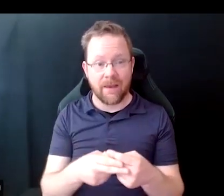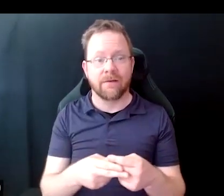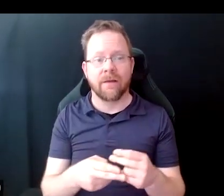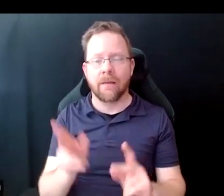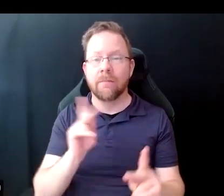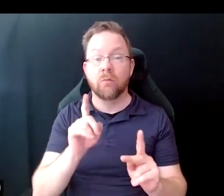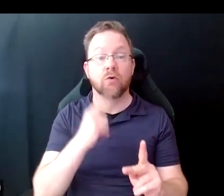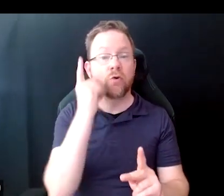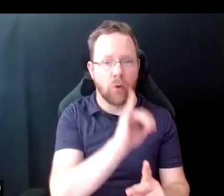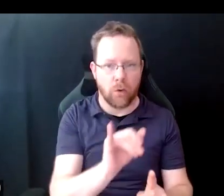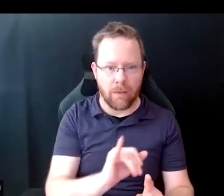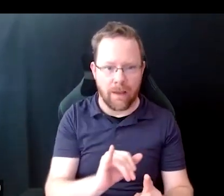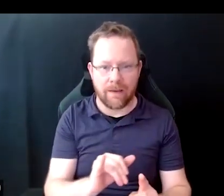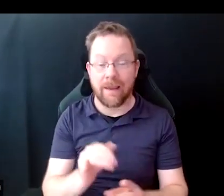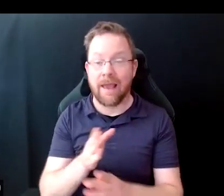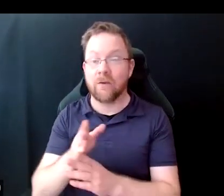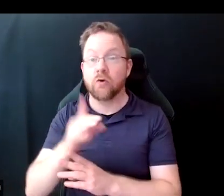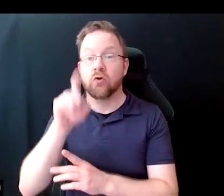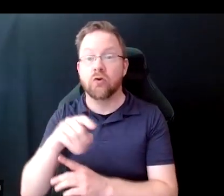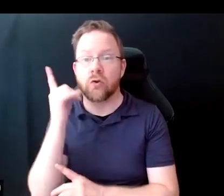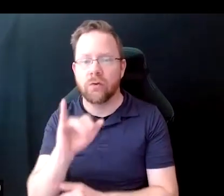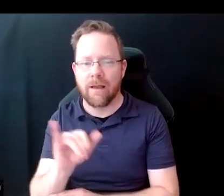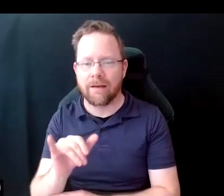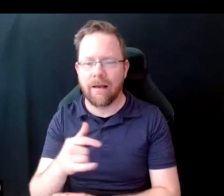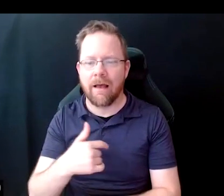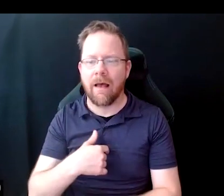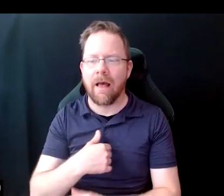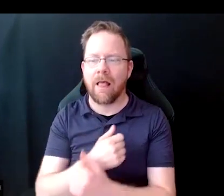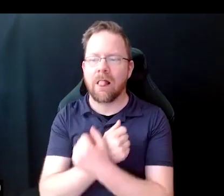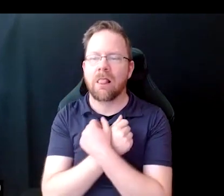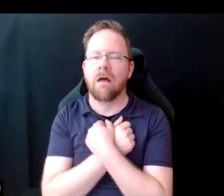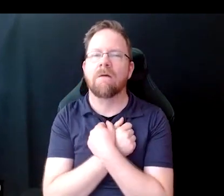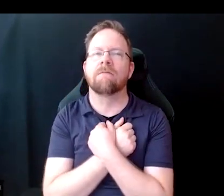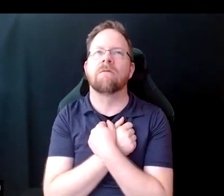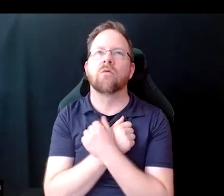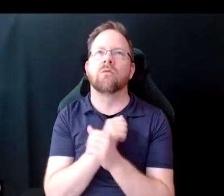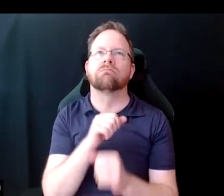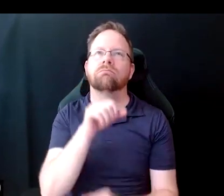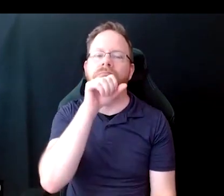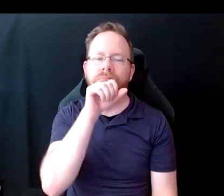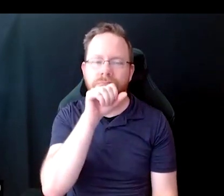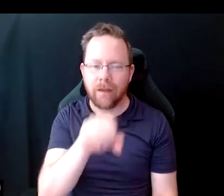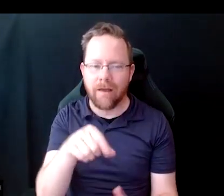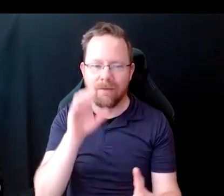should look like, and this is what the industry should look like. I cannot tell you how much I love this picture